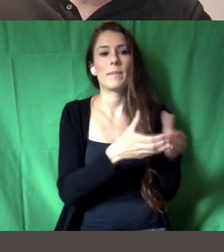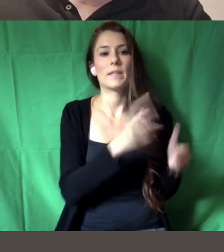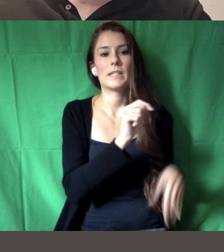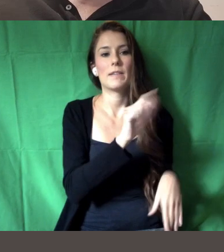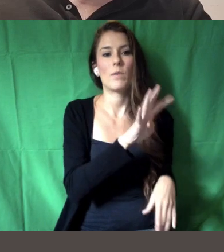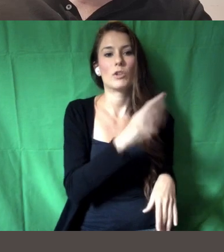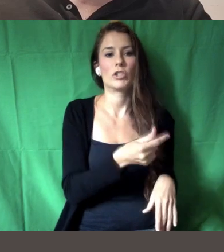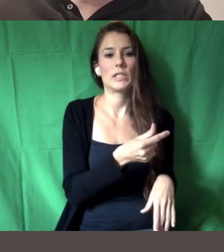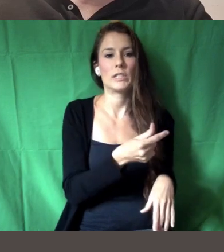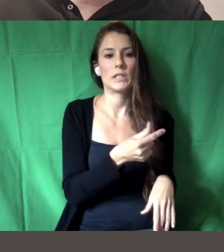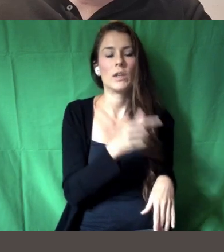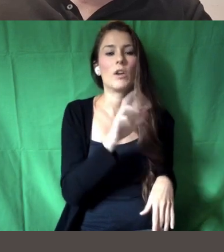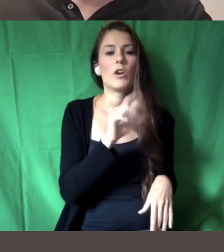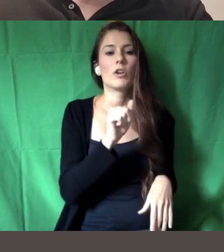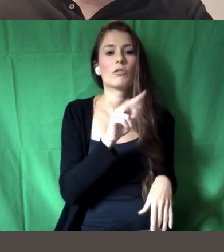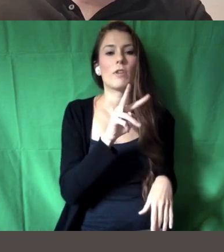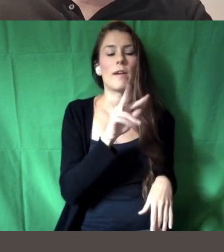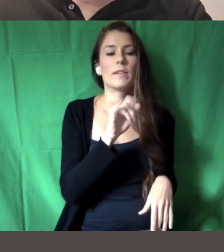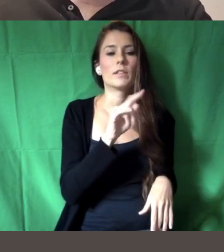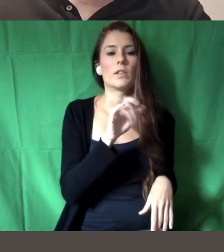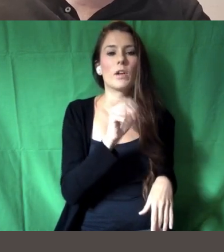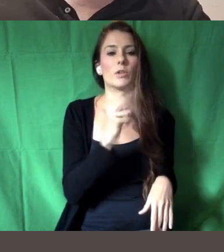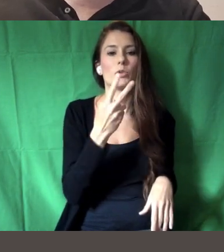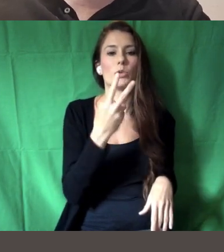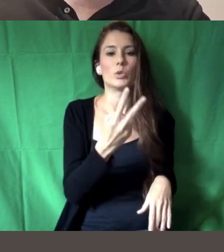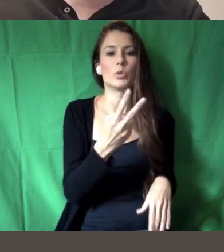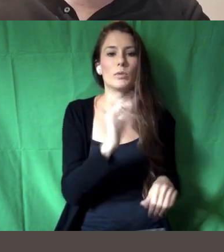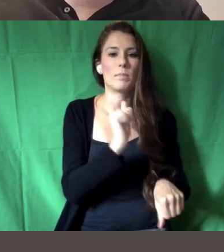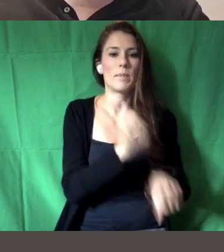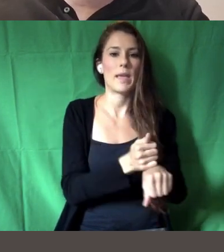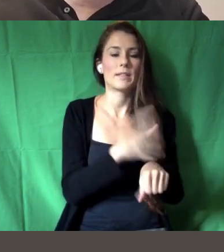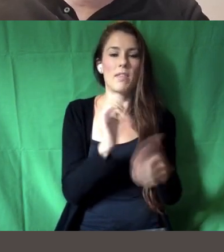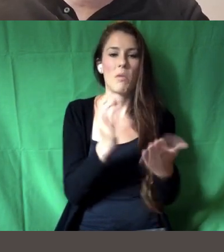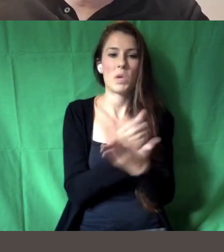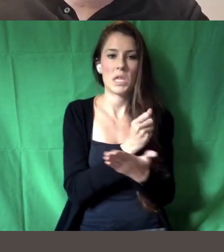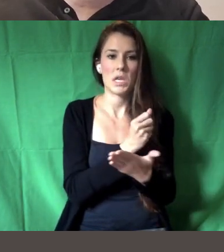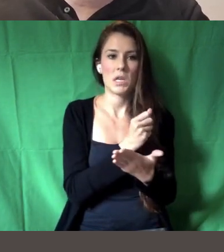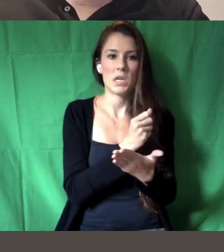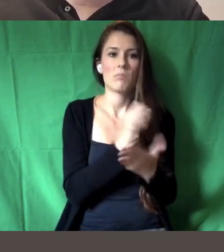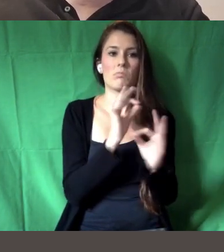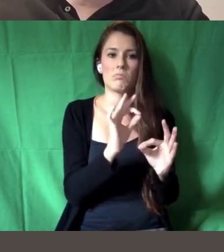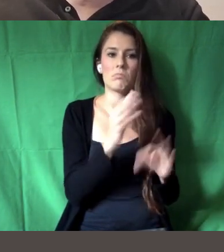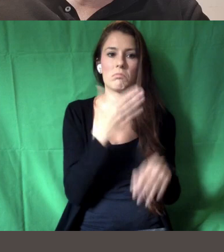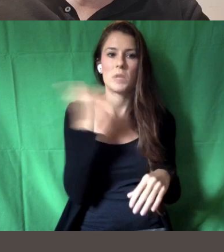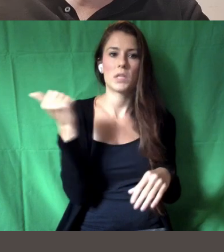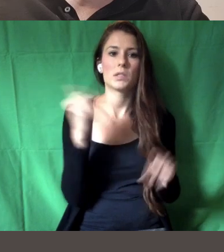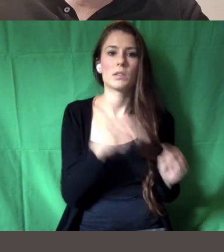T4g, Graviton 2 based instance is the winner, more or less the same data.